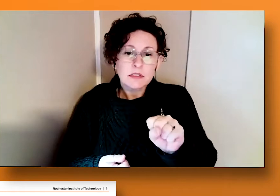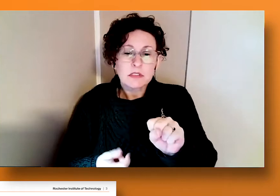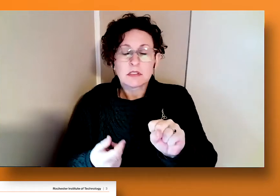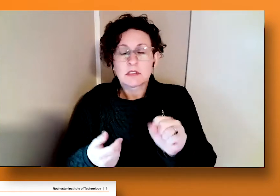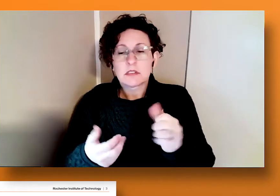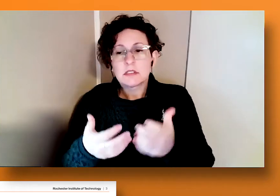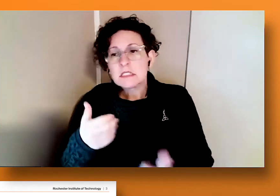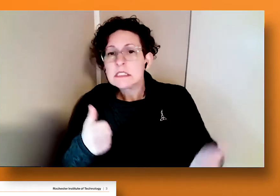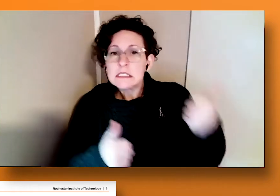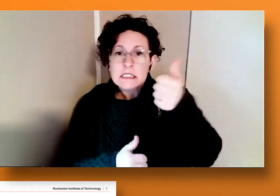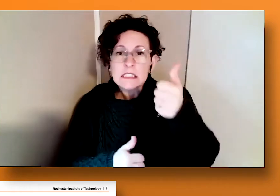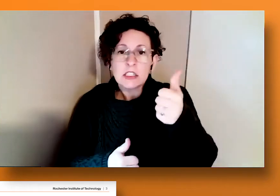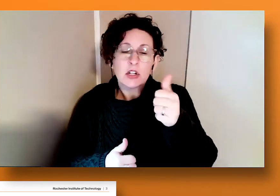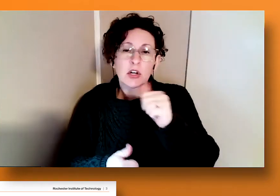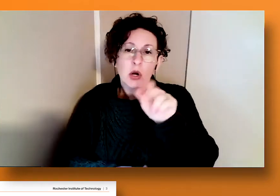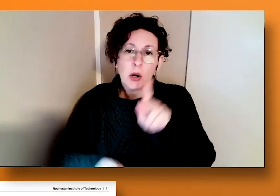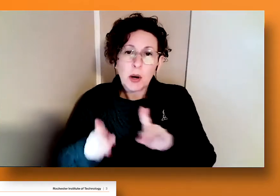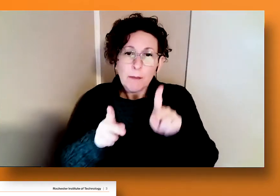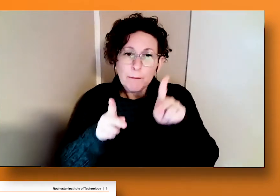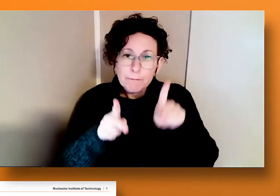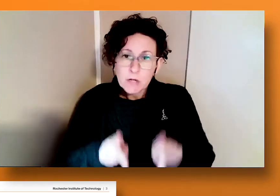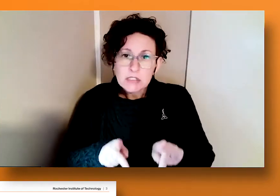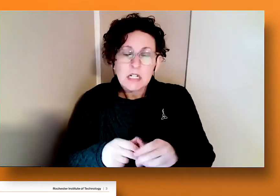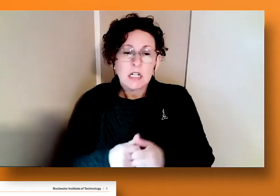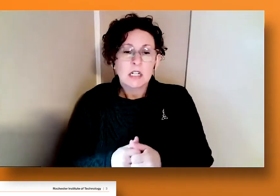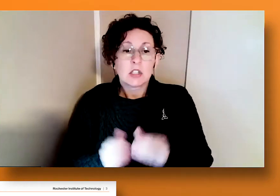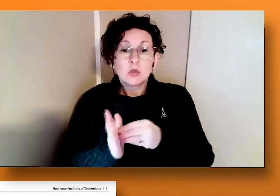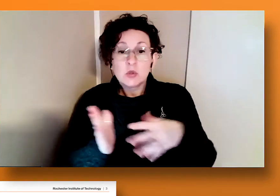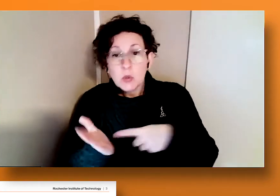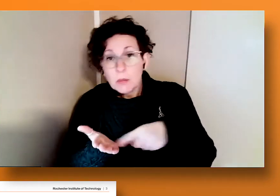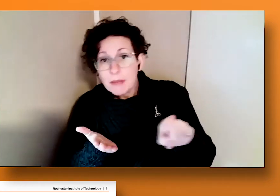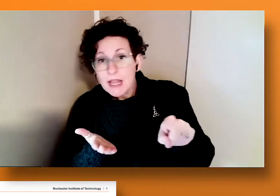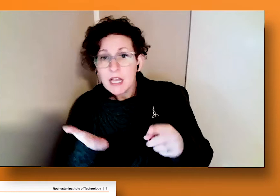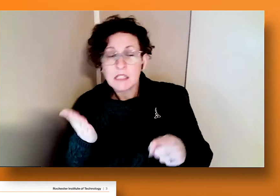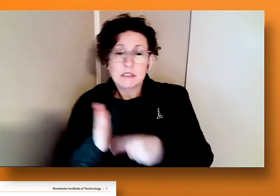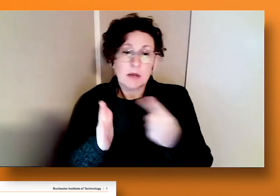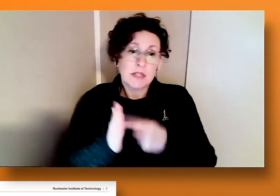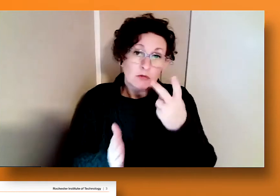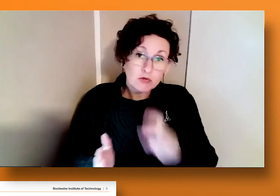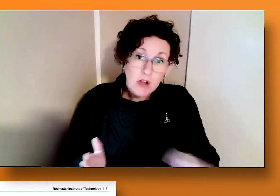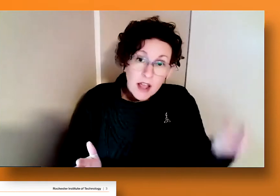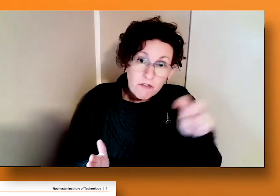senior personnel or students. There's also travel sometimes.